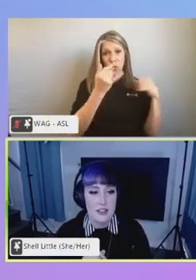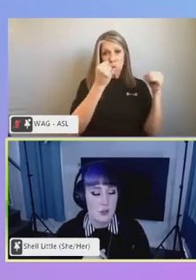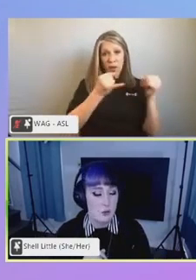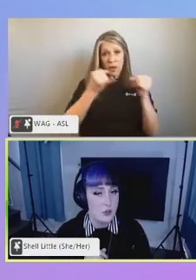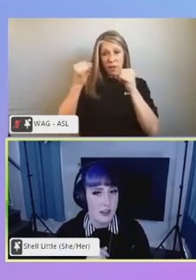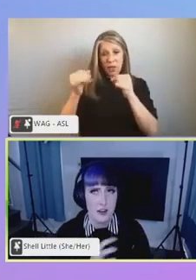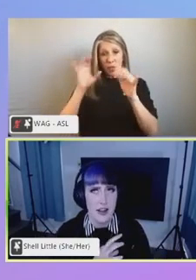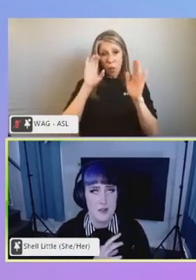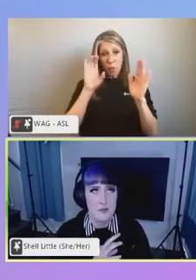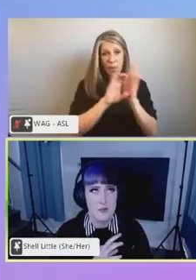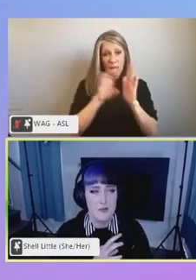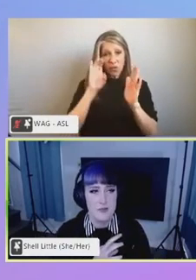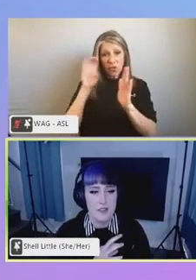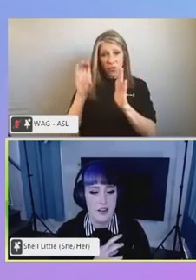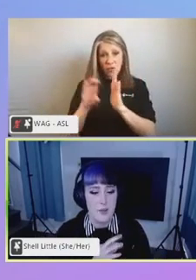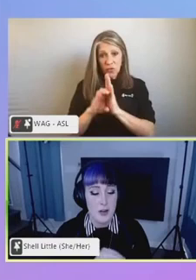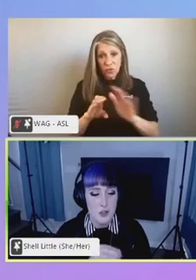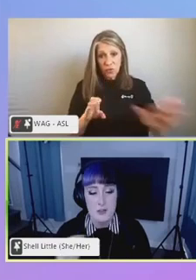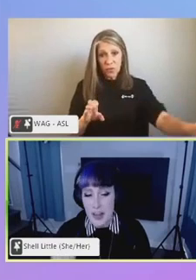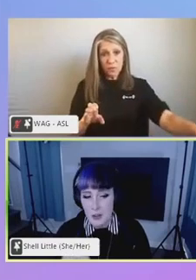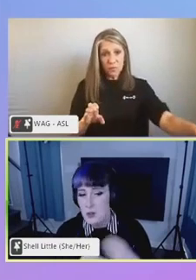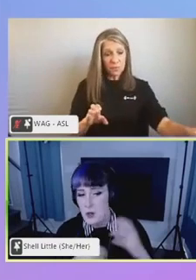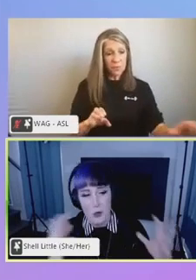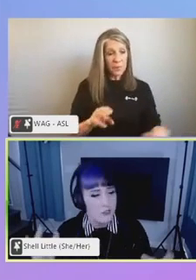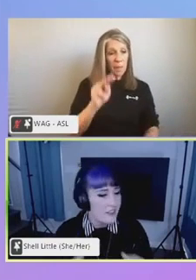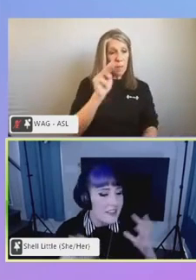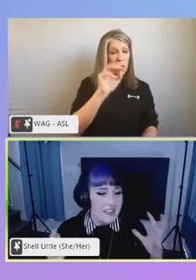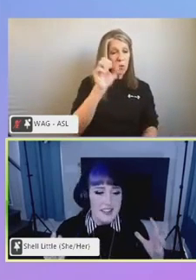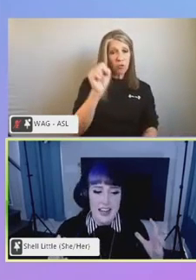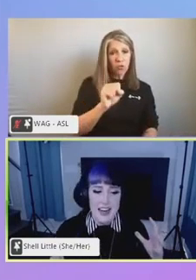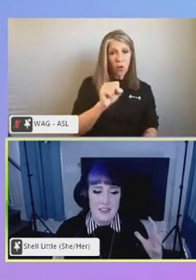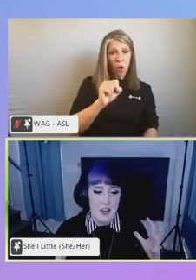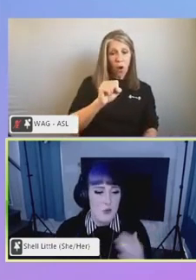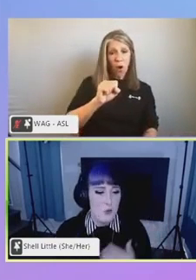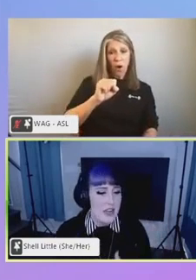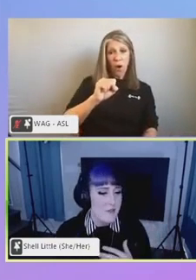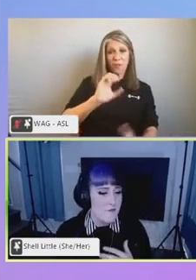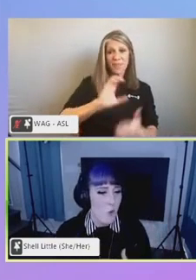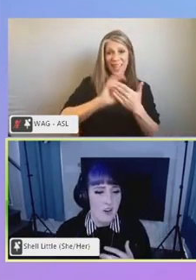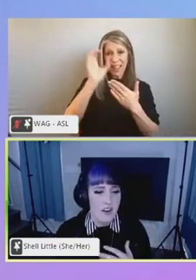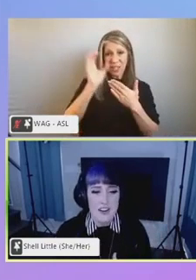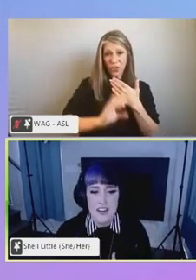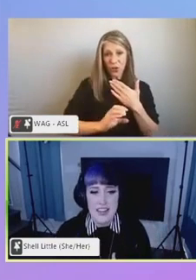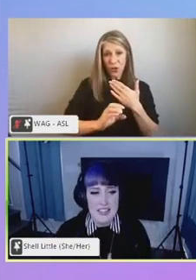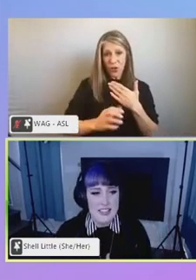screenshots of just a really busy workday. I have two